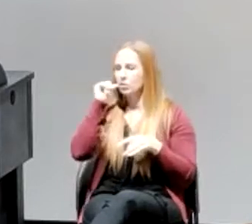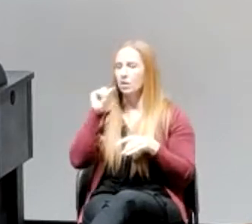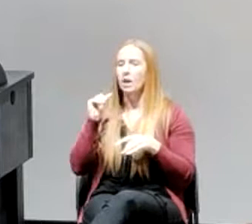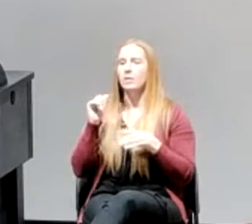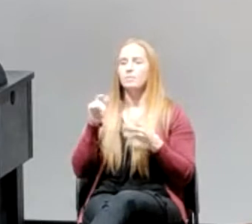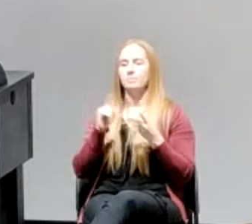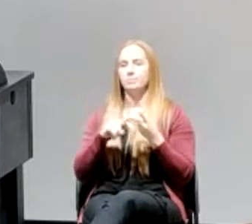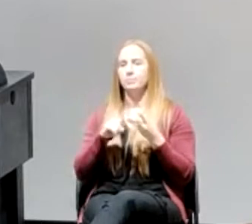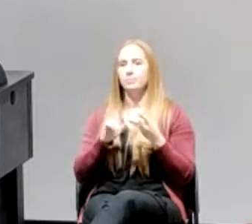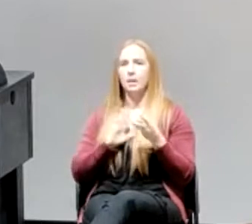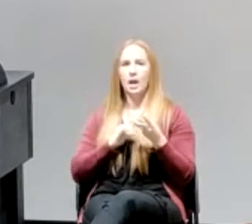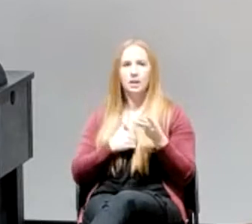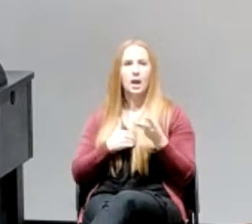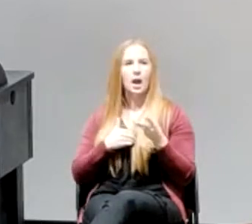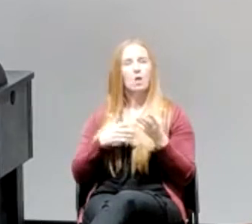What is the moral imperative